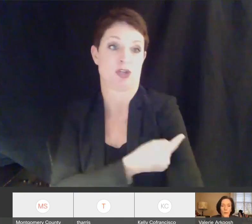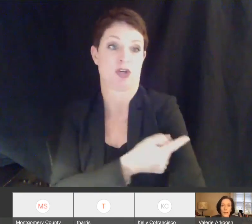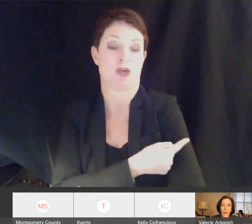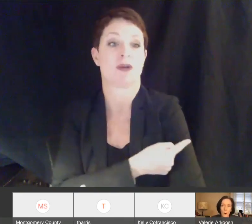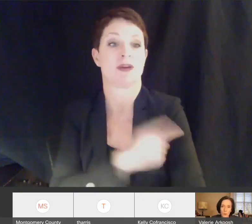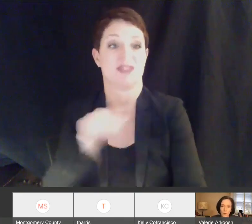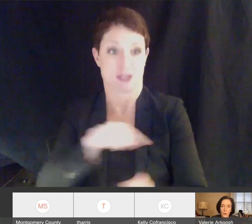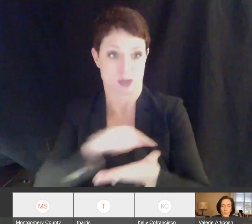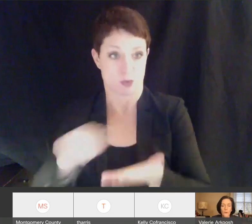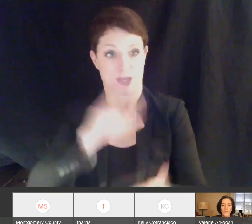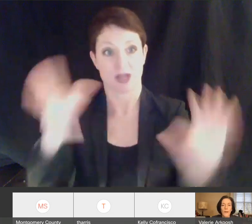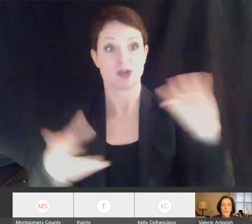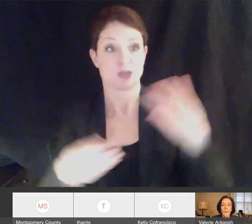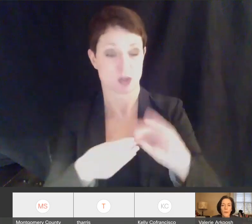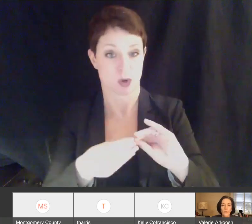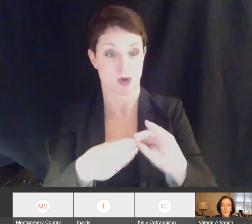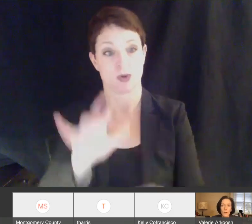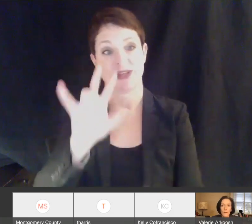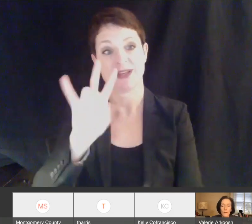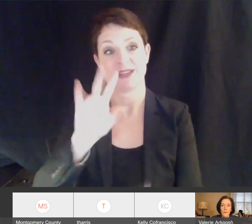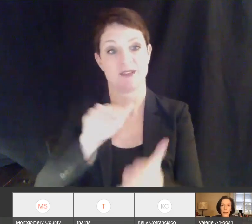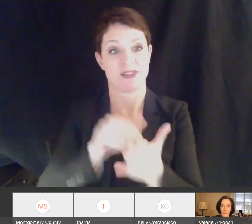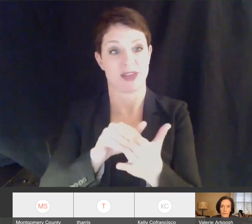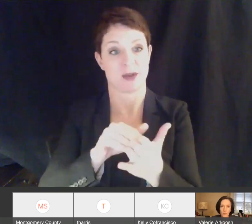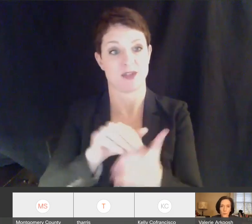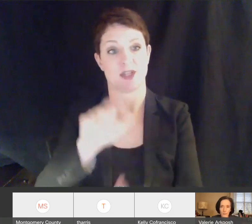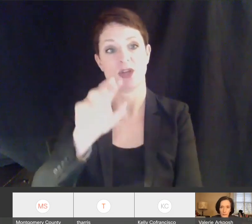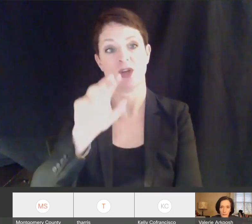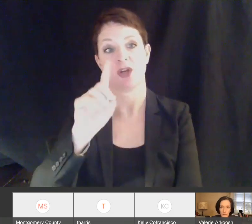bringing our total to 7,000 doses of vaccine received.